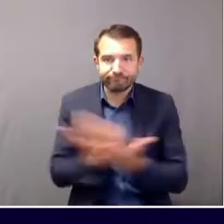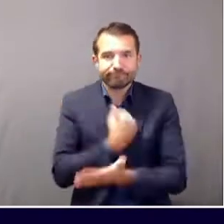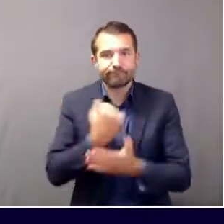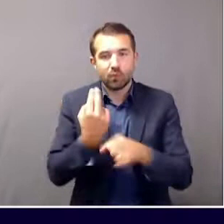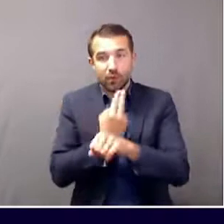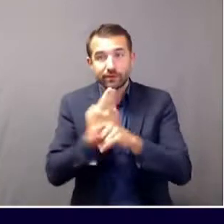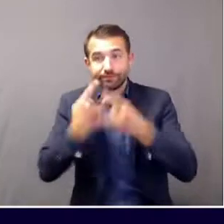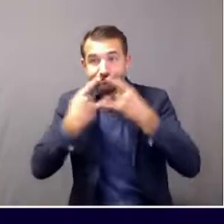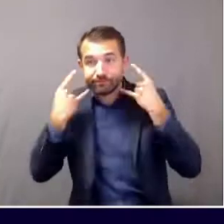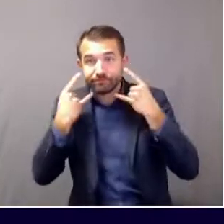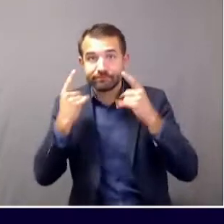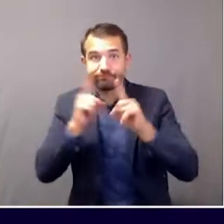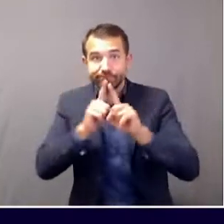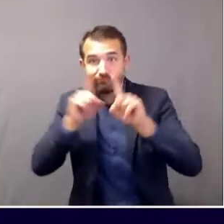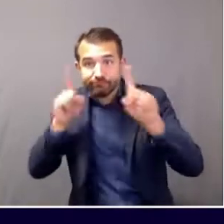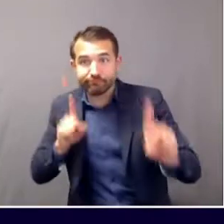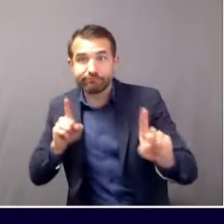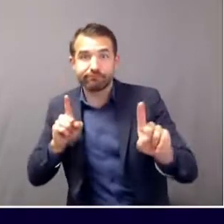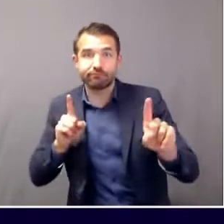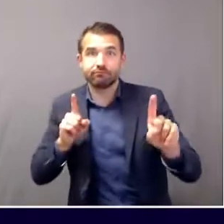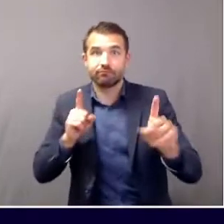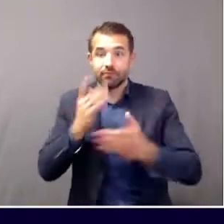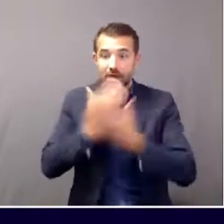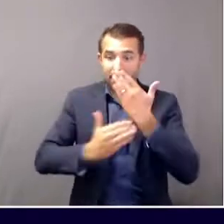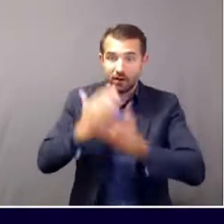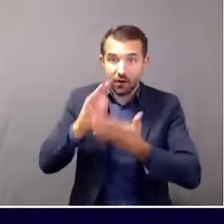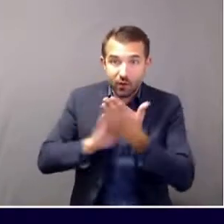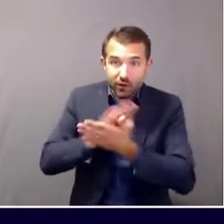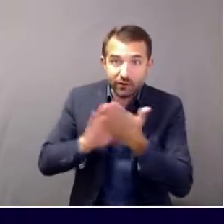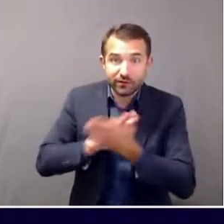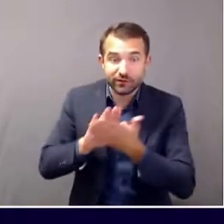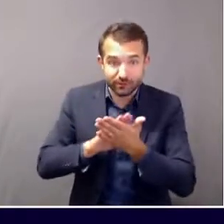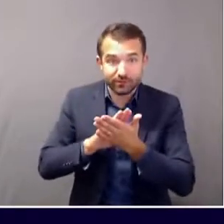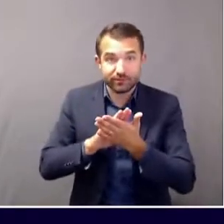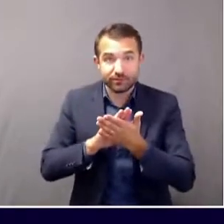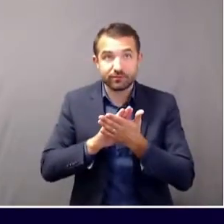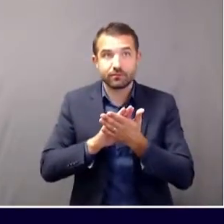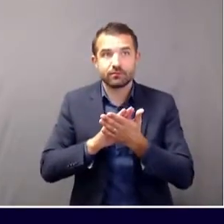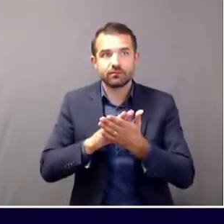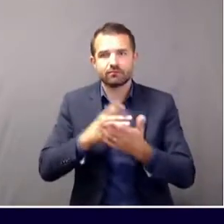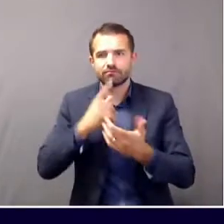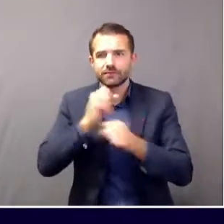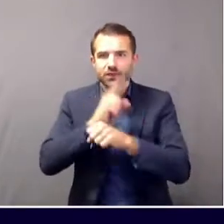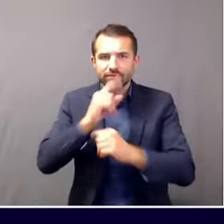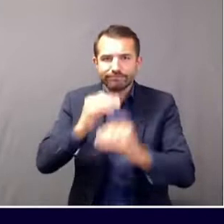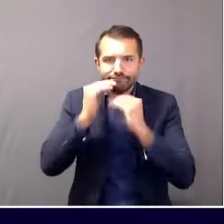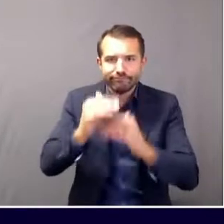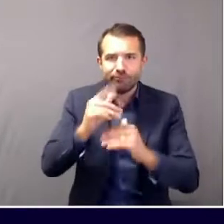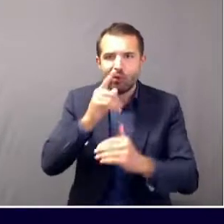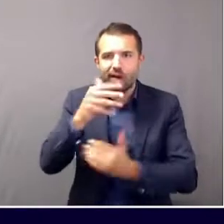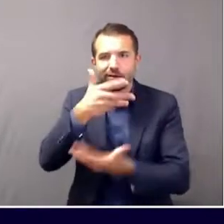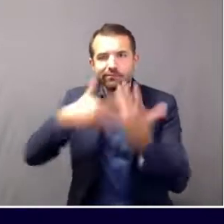socializing when we're indoors and make sure that our bubbles